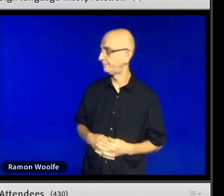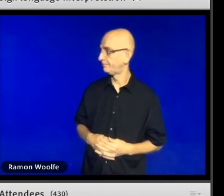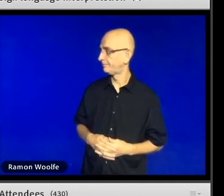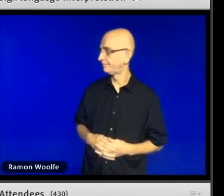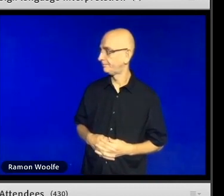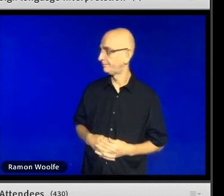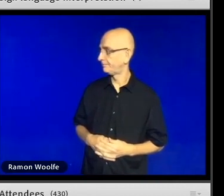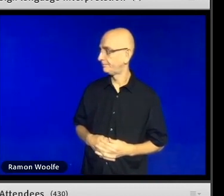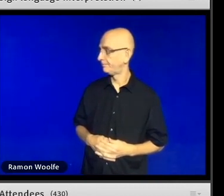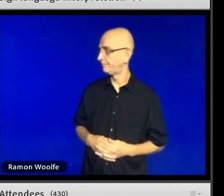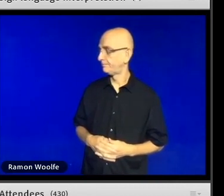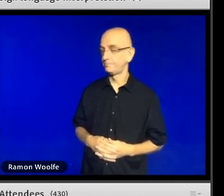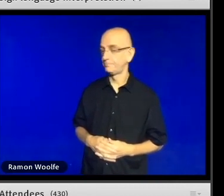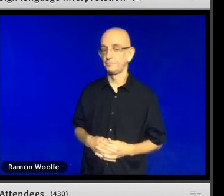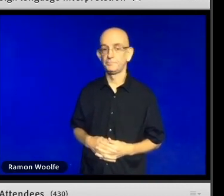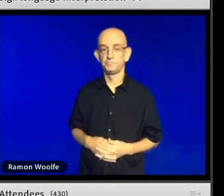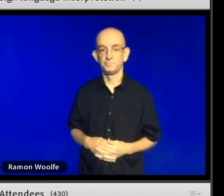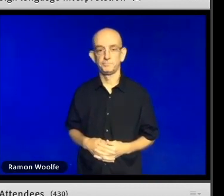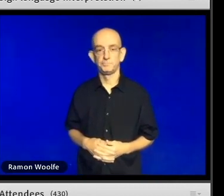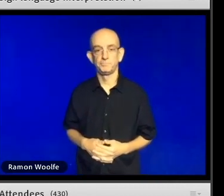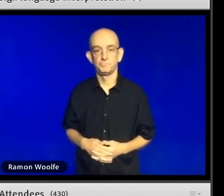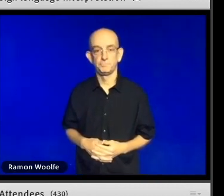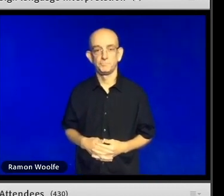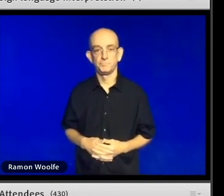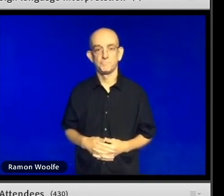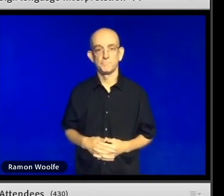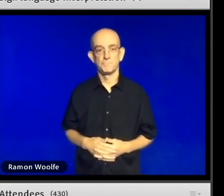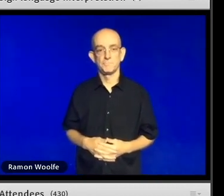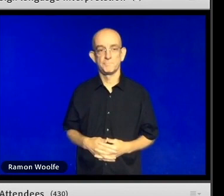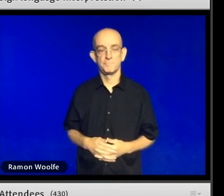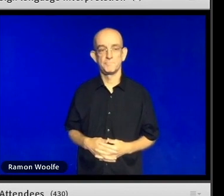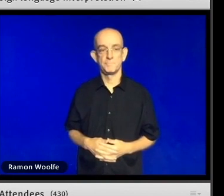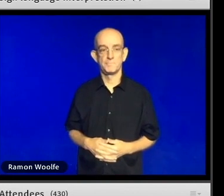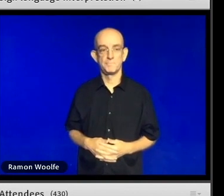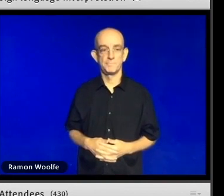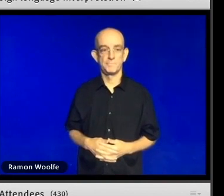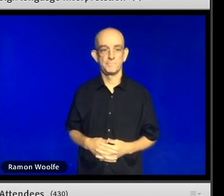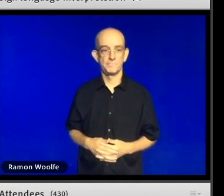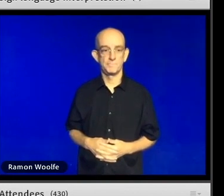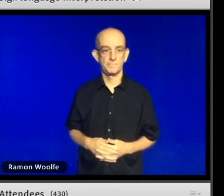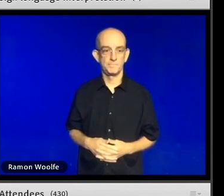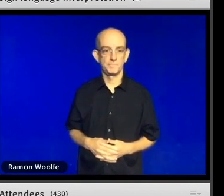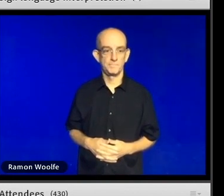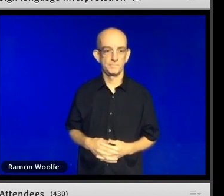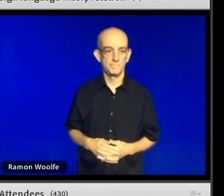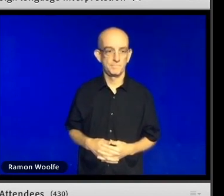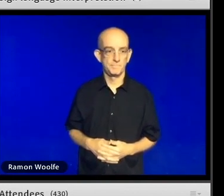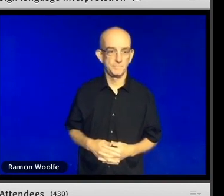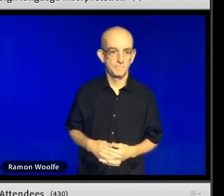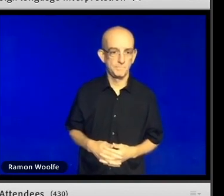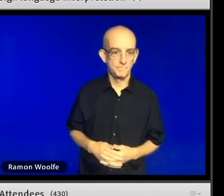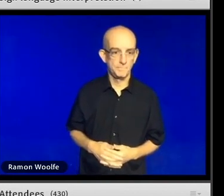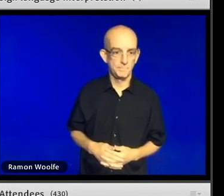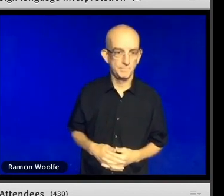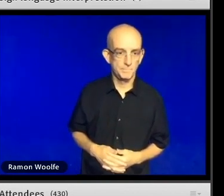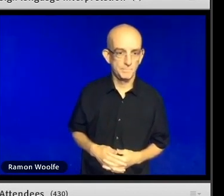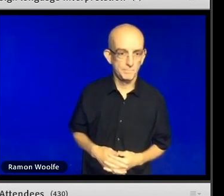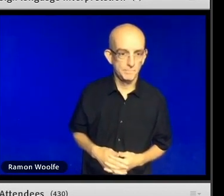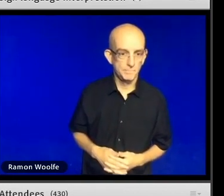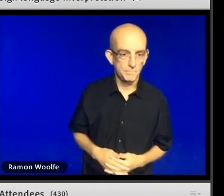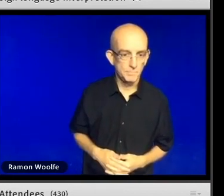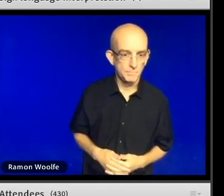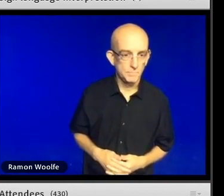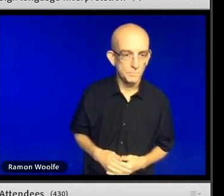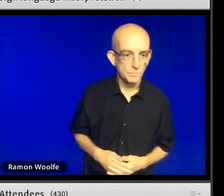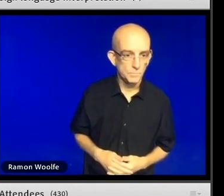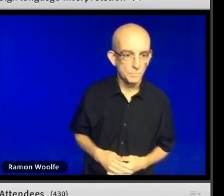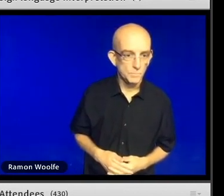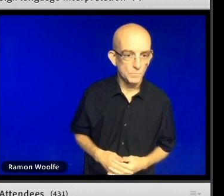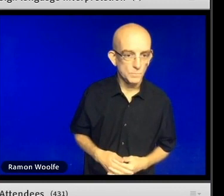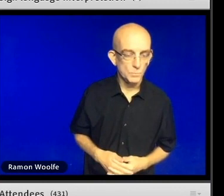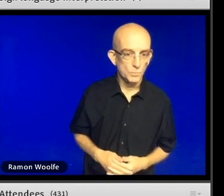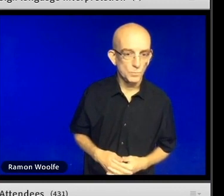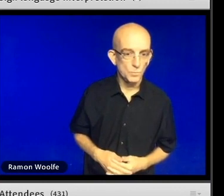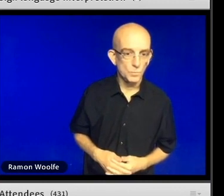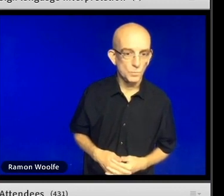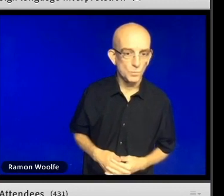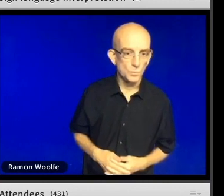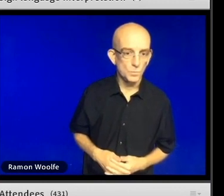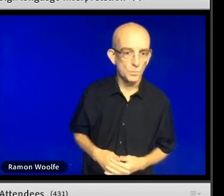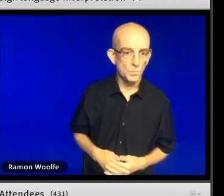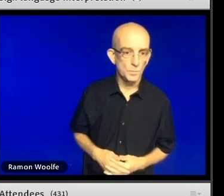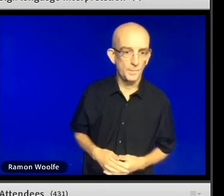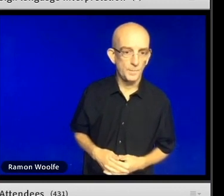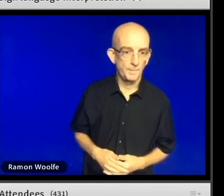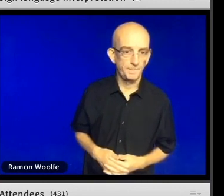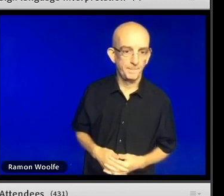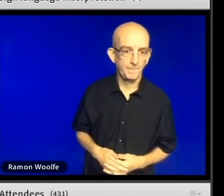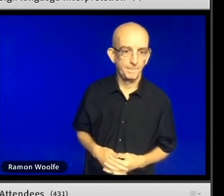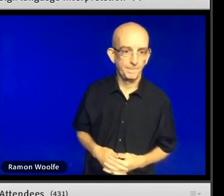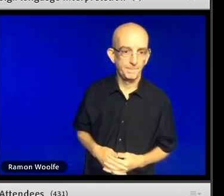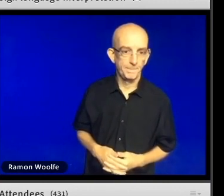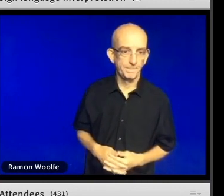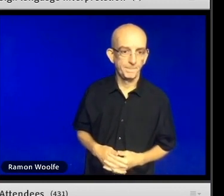and the families. It was founded on October 17, 2002 during the first conference held